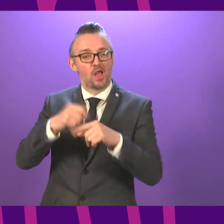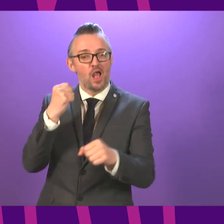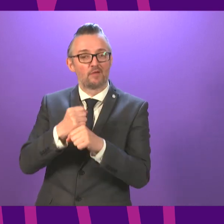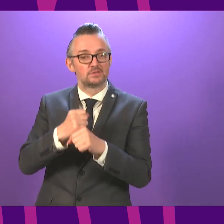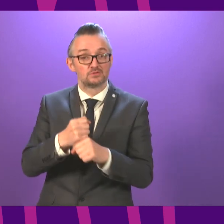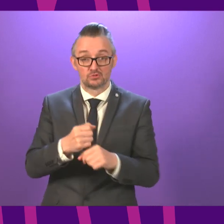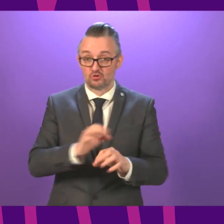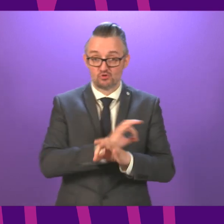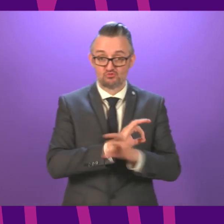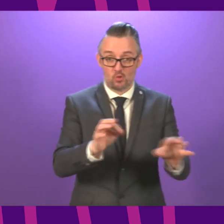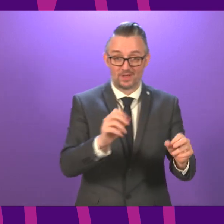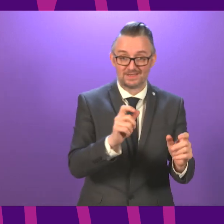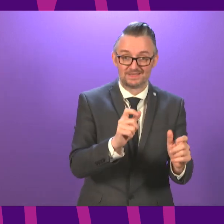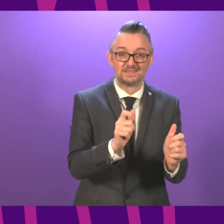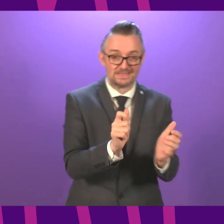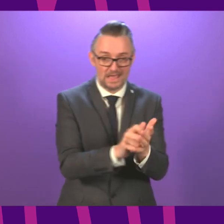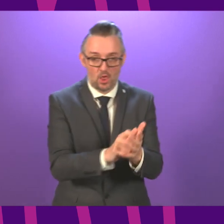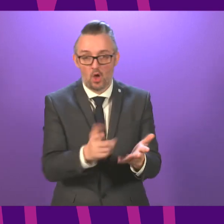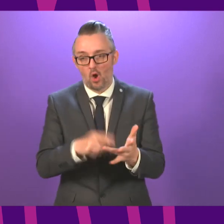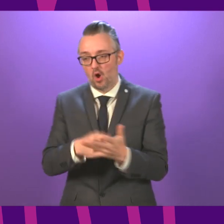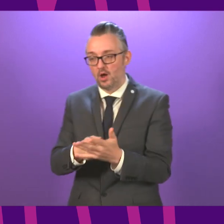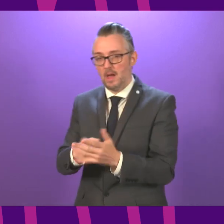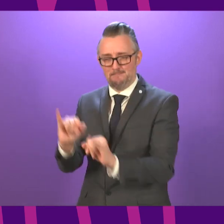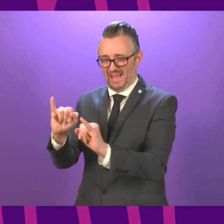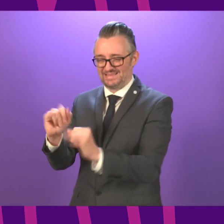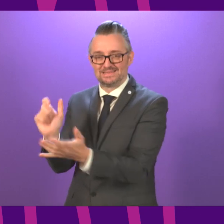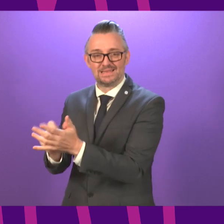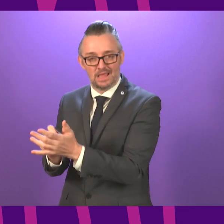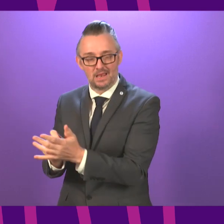very bad deal, significant concerns have been raised about the additional